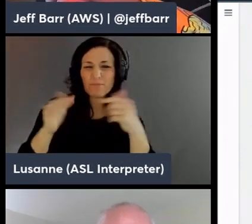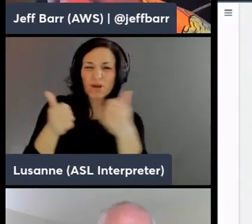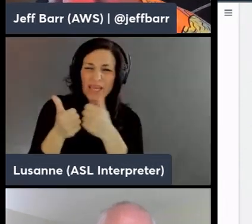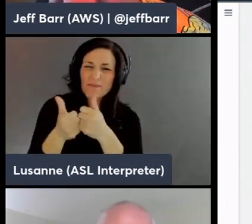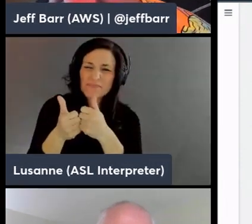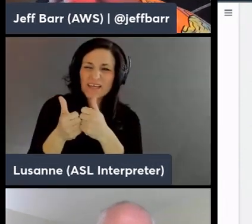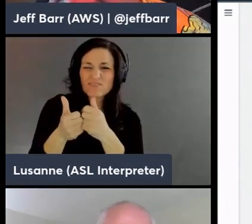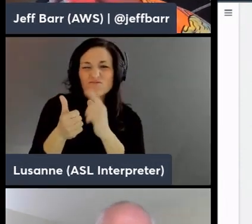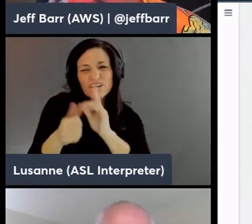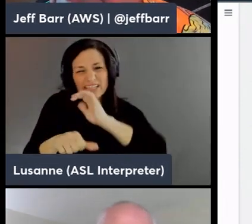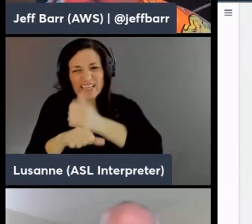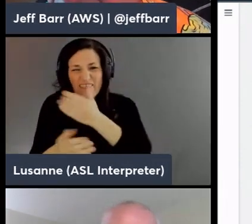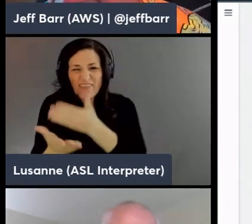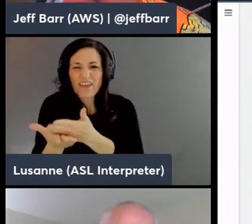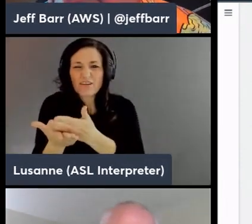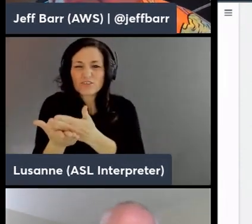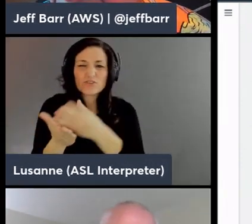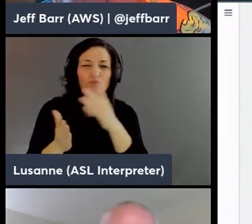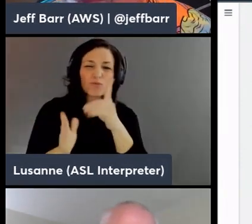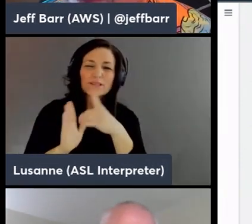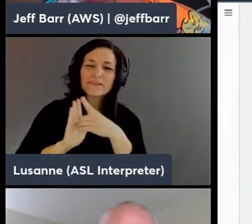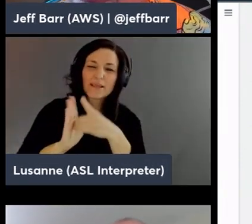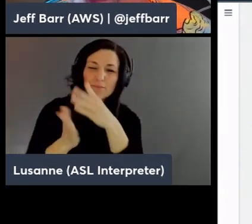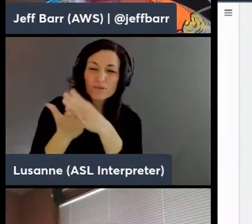that we have, some very specific features.